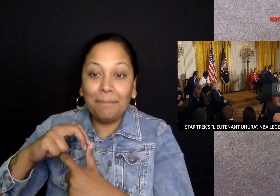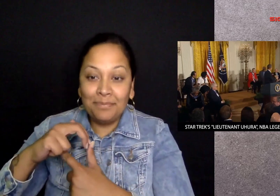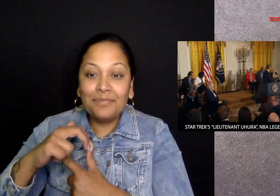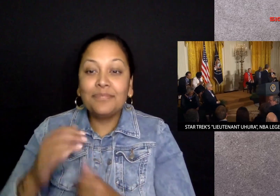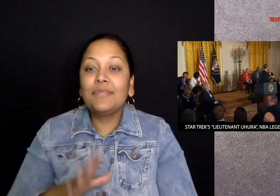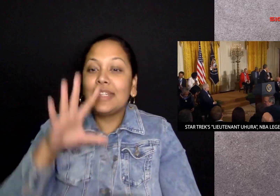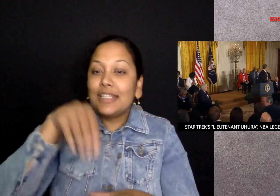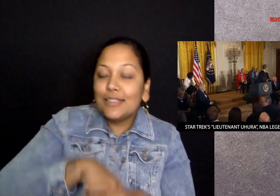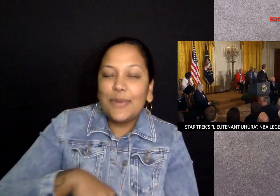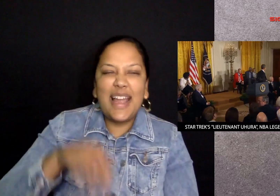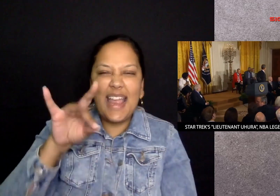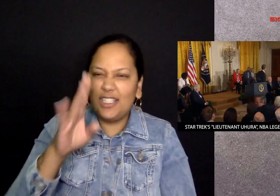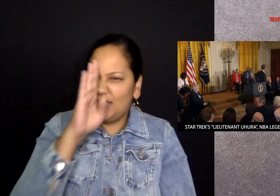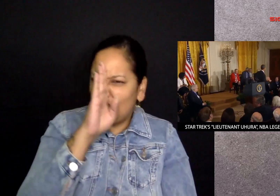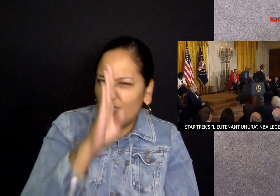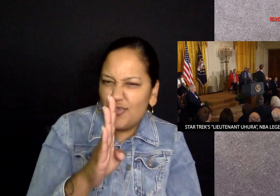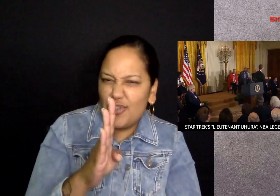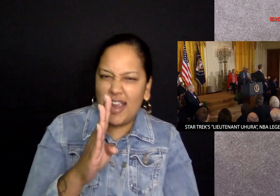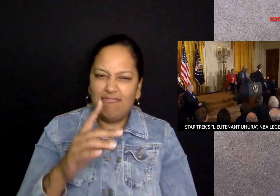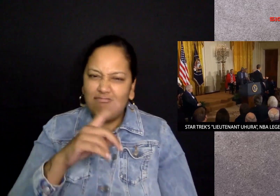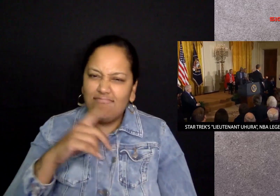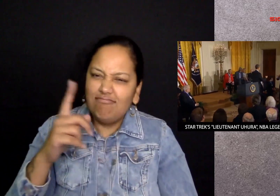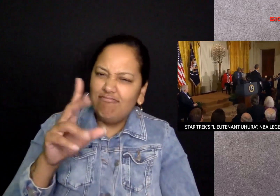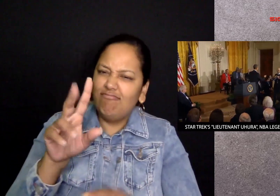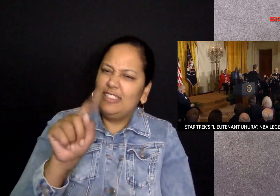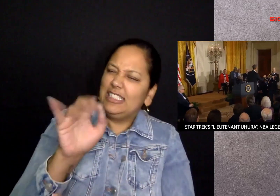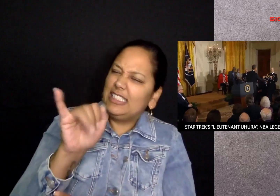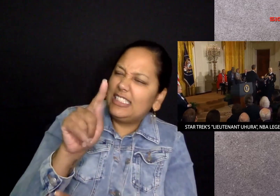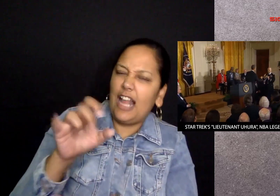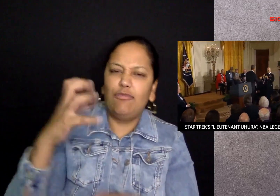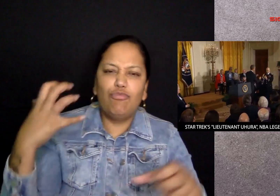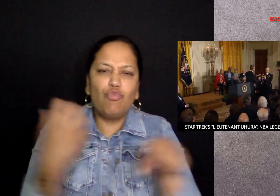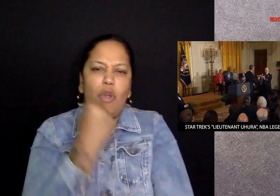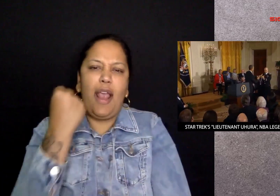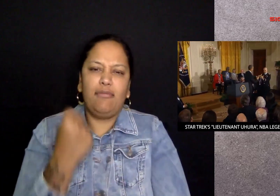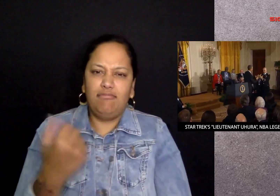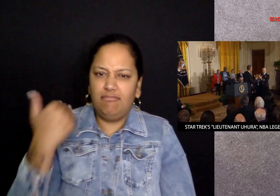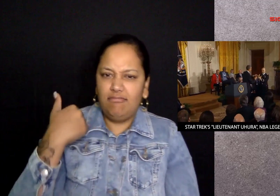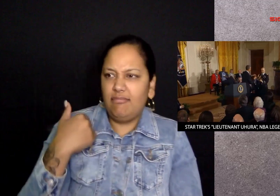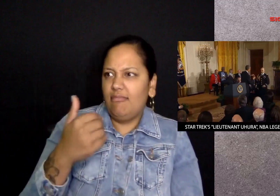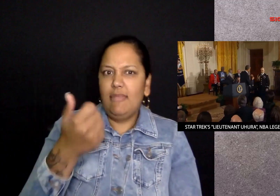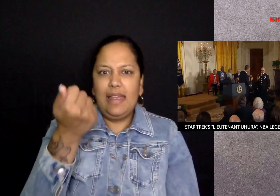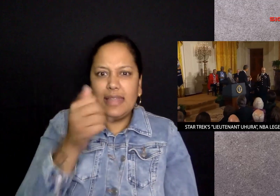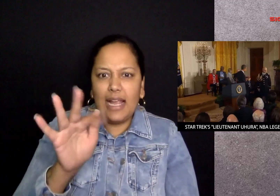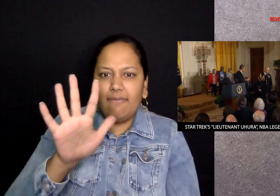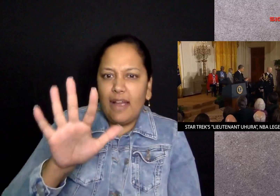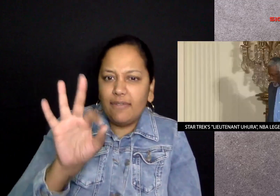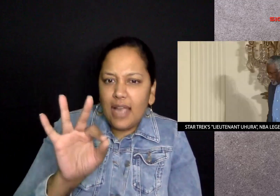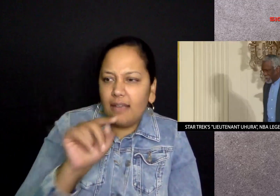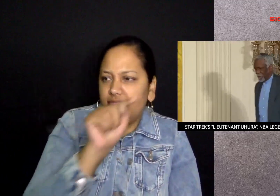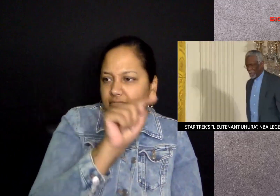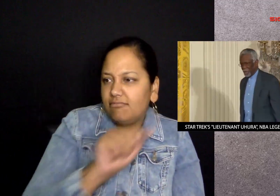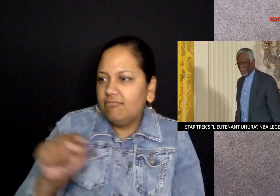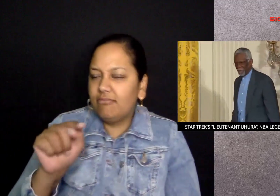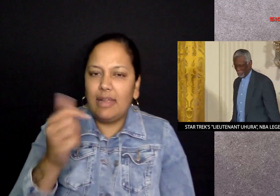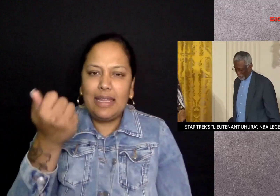Russell led the Boston Celtics to 11 championships including eight straight titles from 1959 to 1966